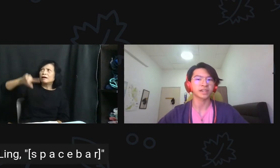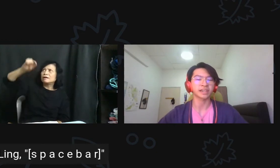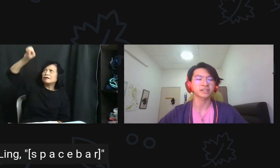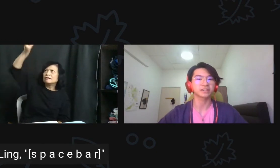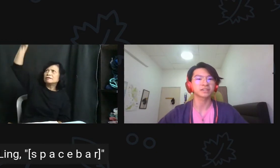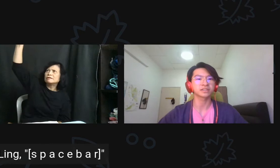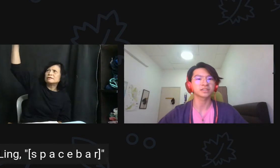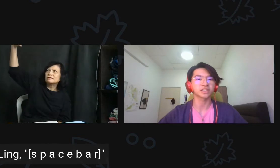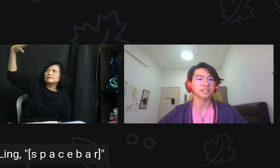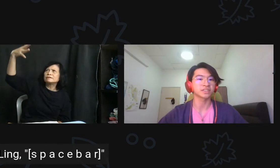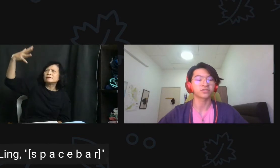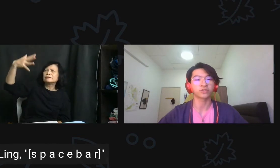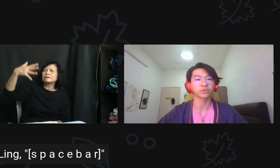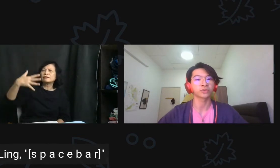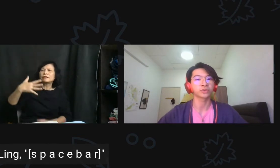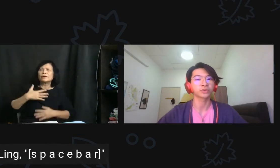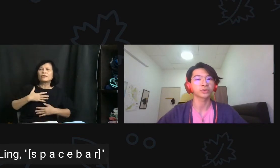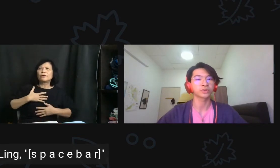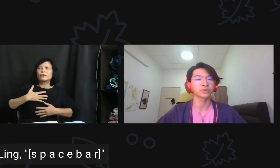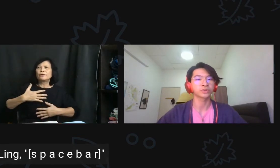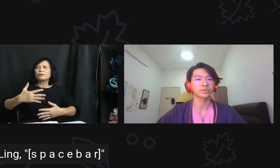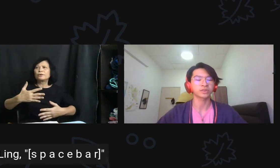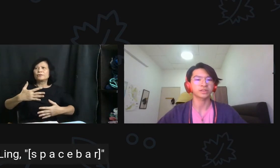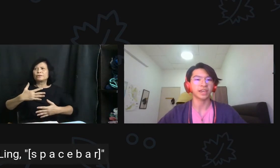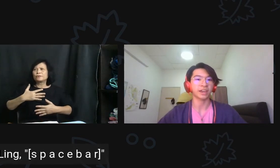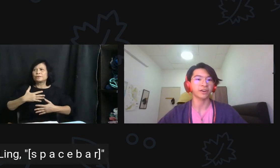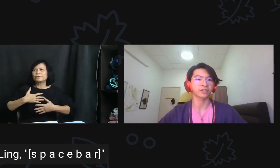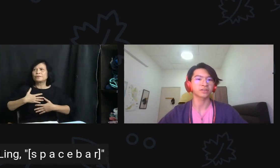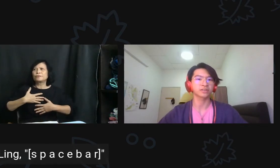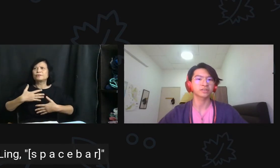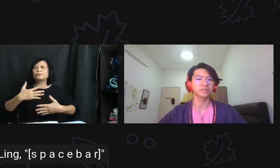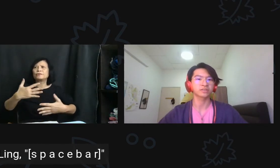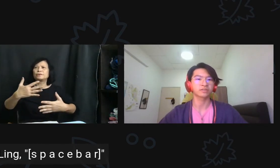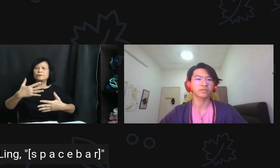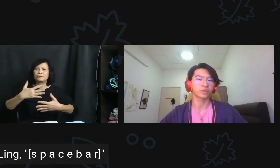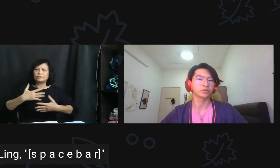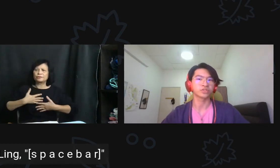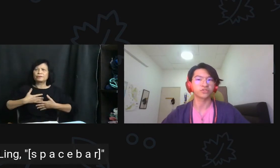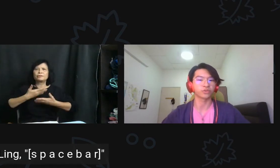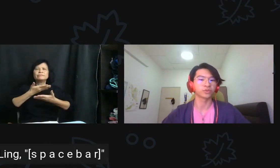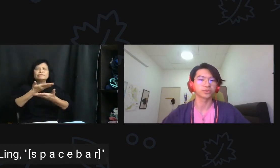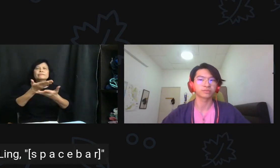light shines through. Air flows through.